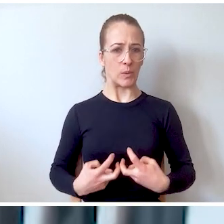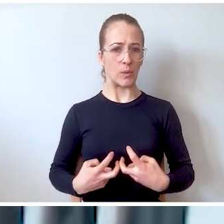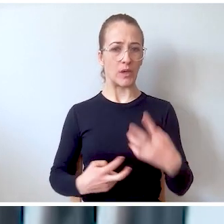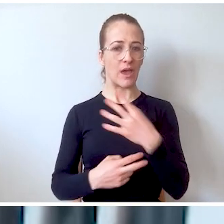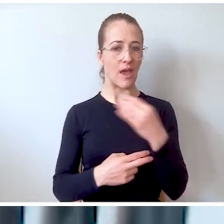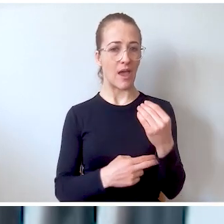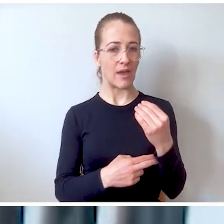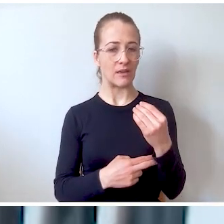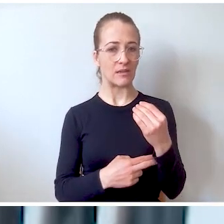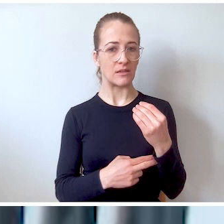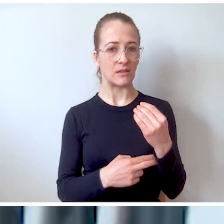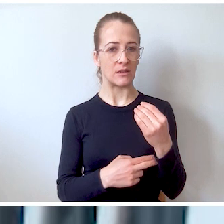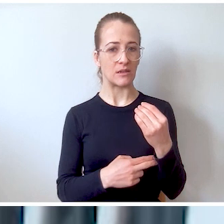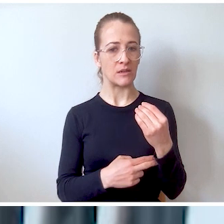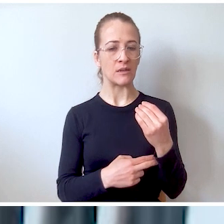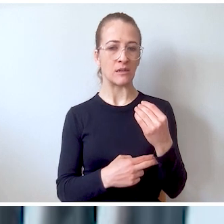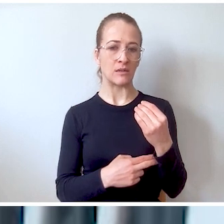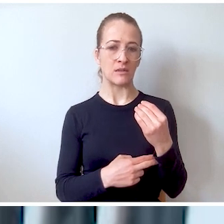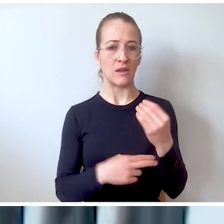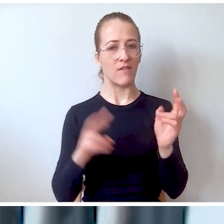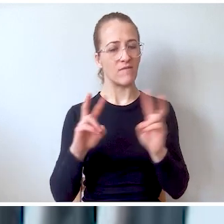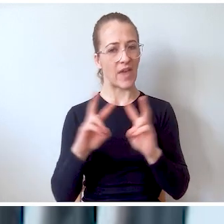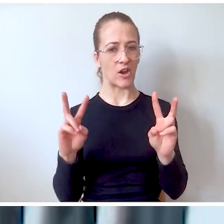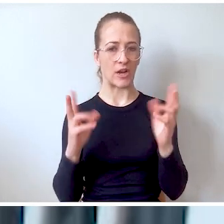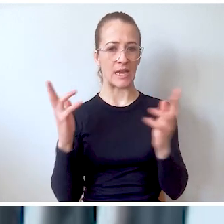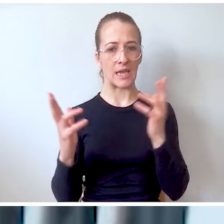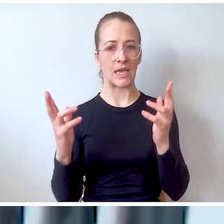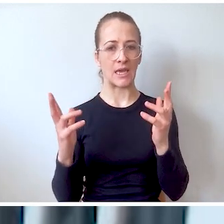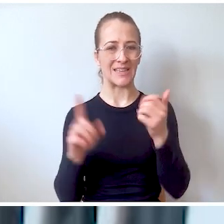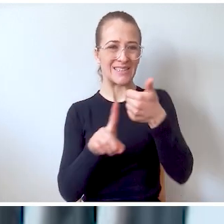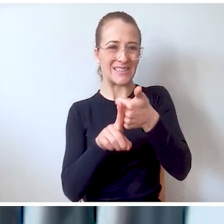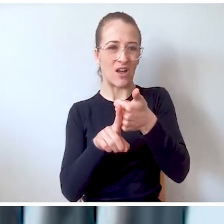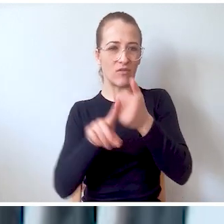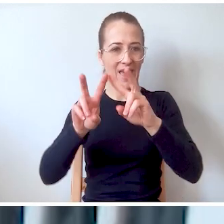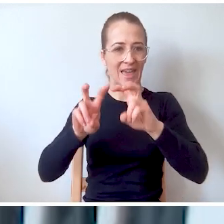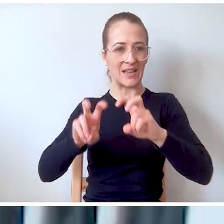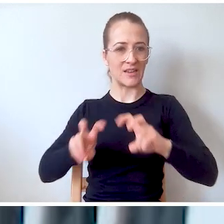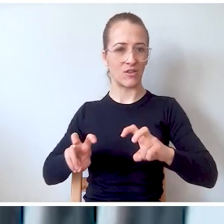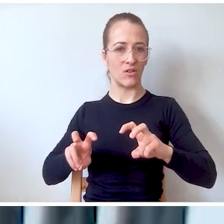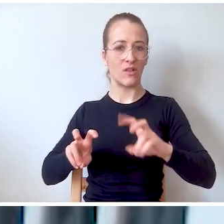and to be a kind of very self-analytical, and that was difficult.